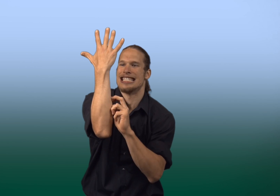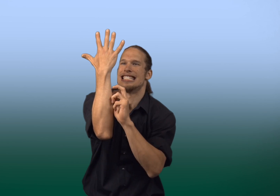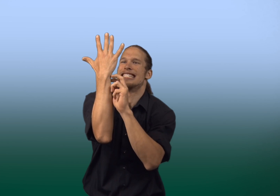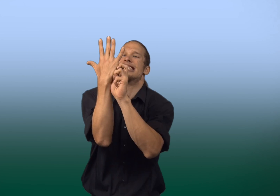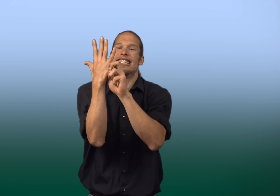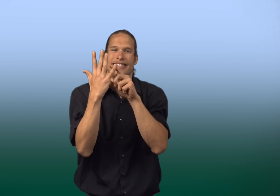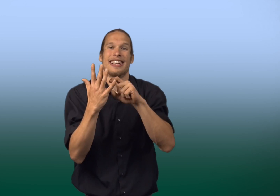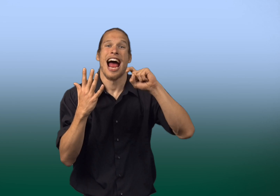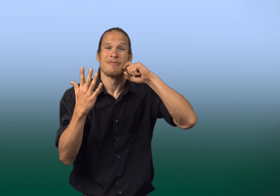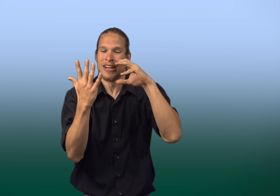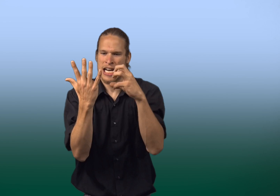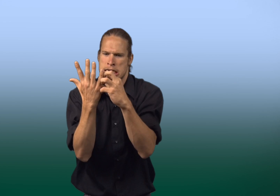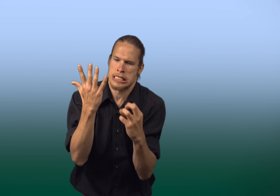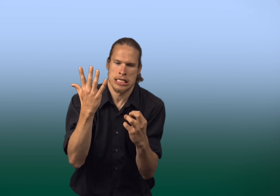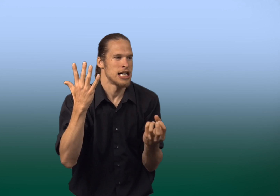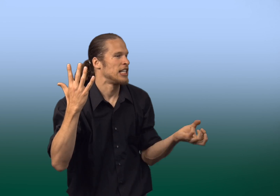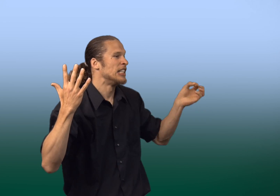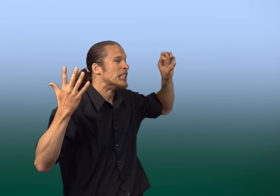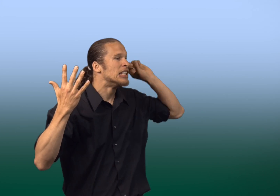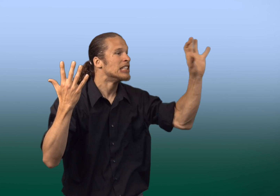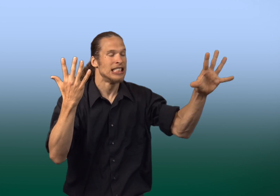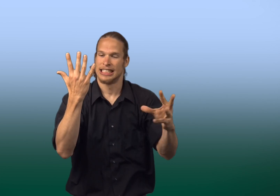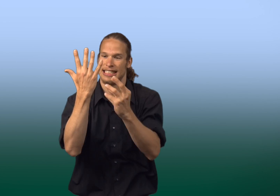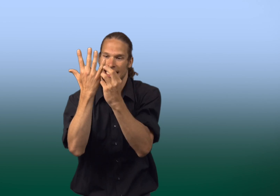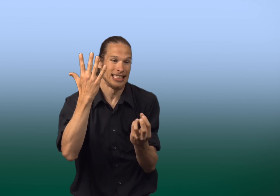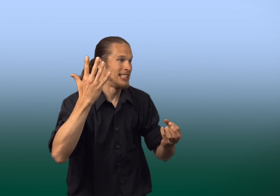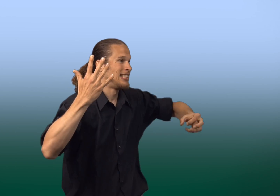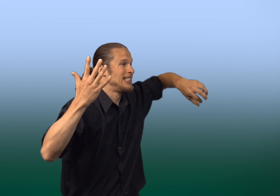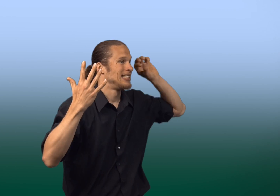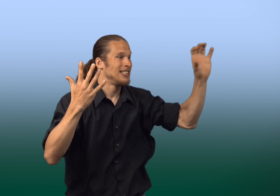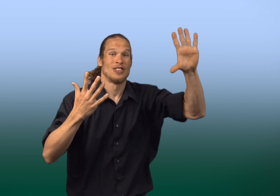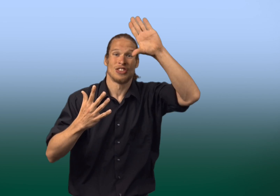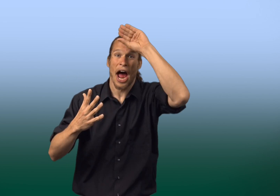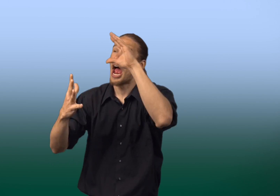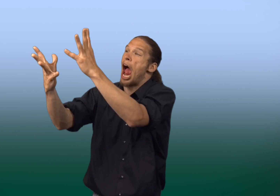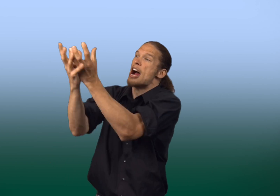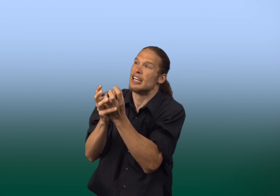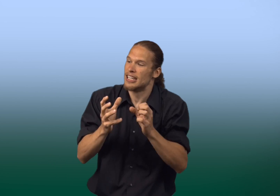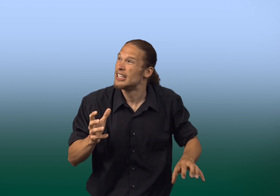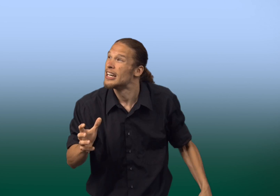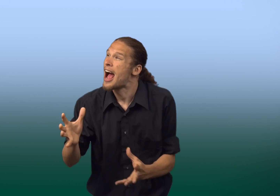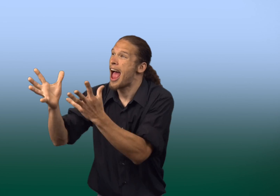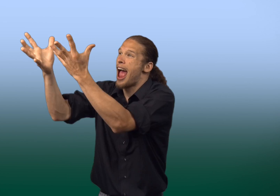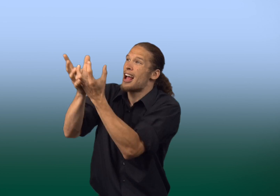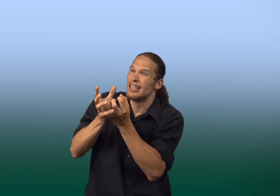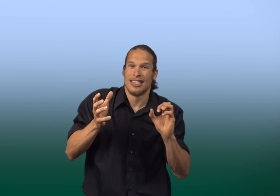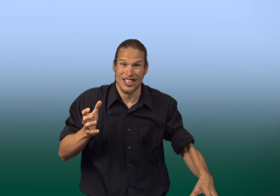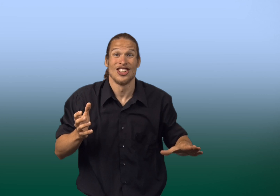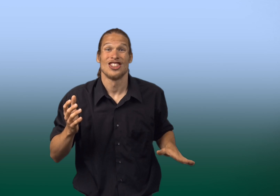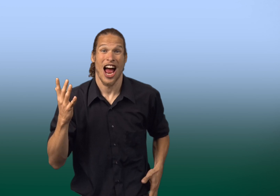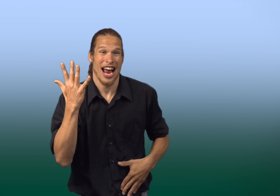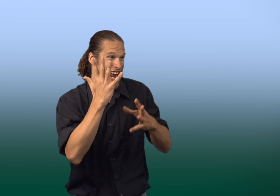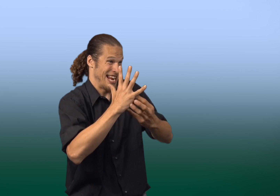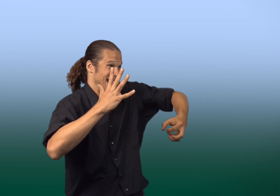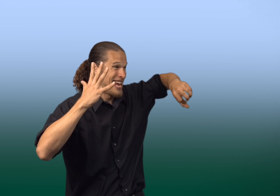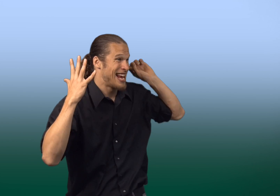And so he decided to climb up the tree and started picking apples. And he threw them at the boy, and the boy caught the apples and put them in the basket.